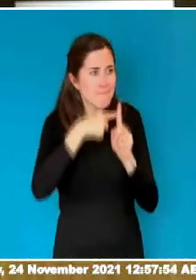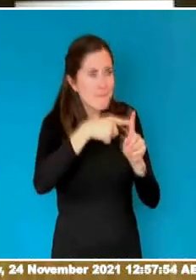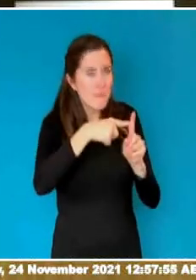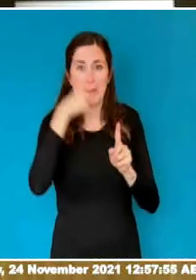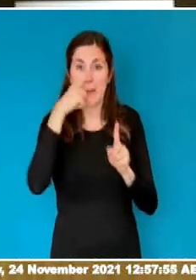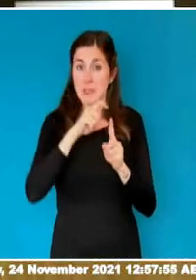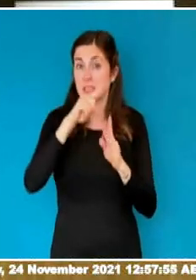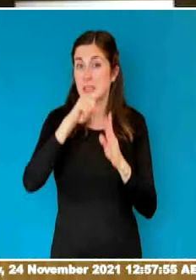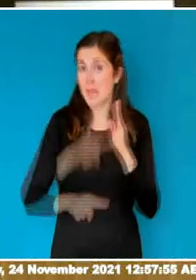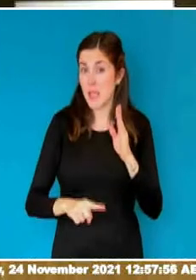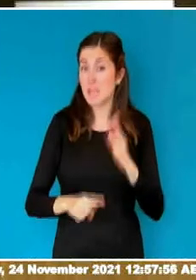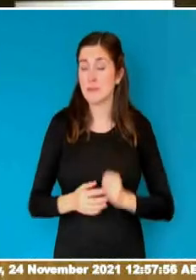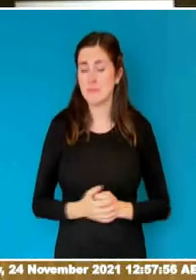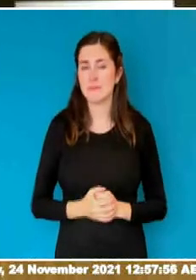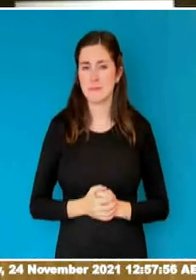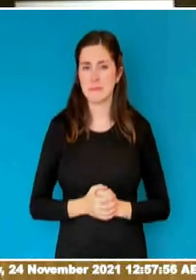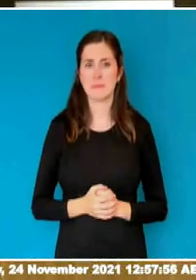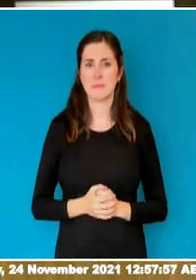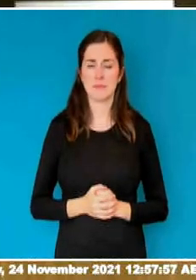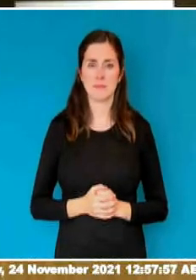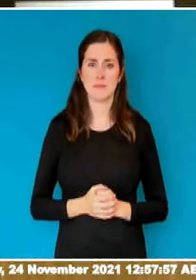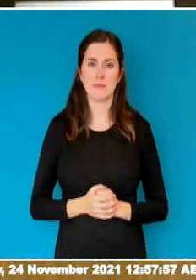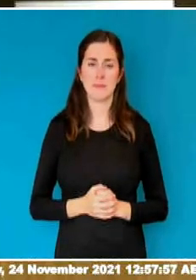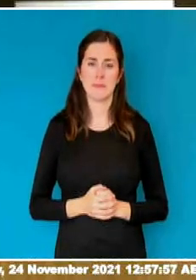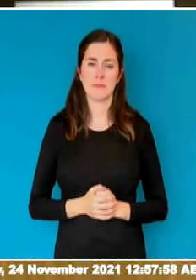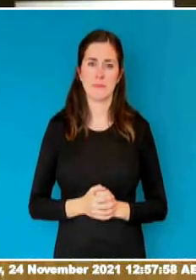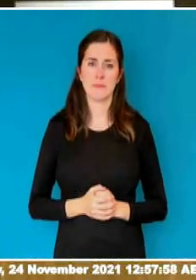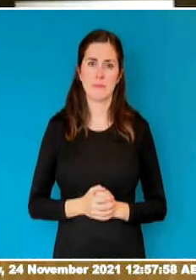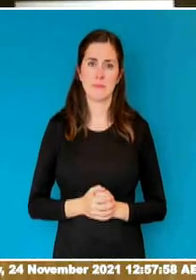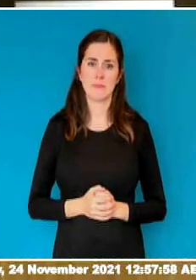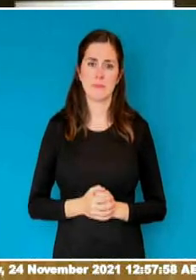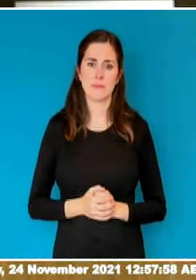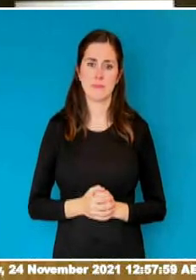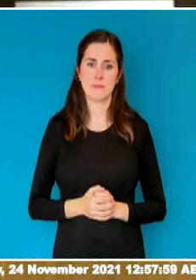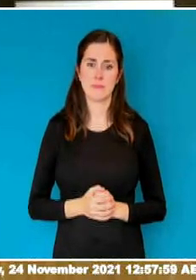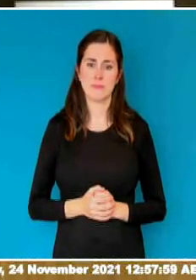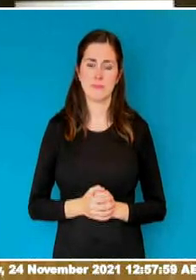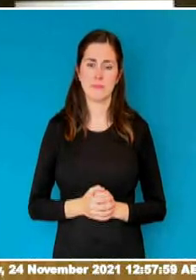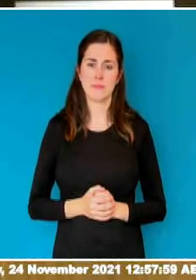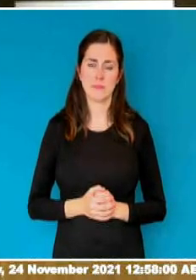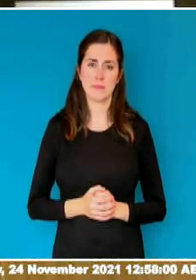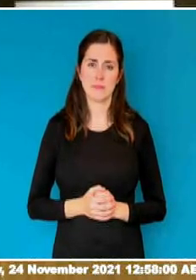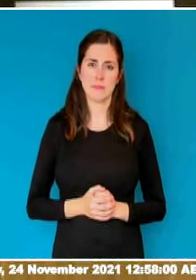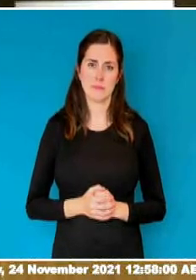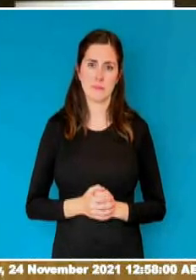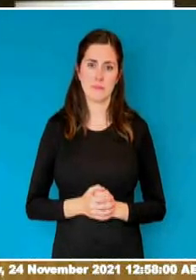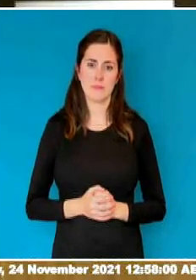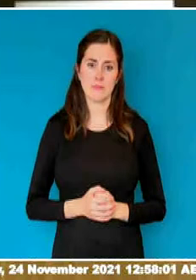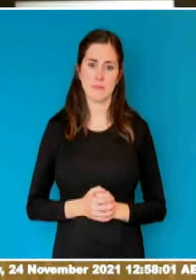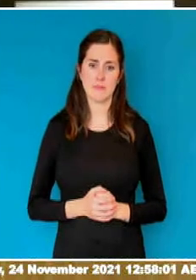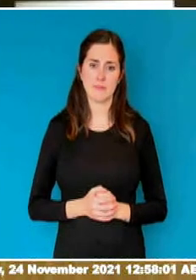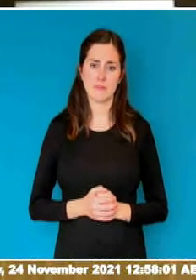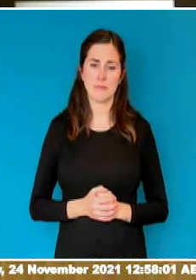I guess the other thing I would flag is I think you may be looking at Mr Page's statement. I also provided an updated statement.